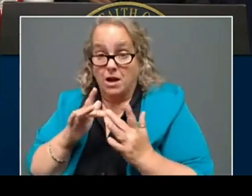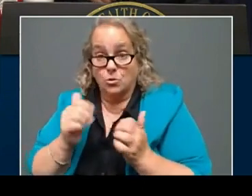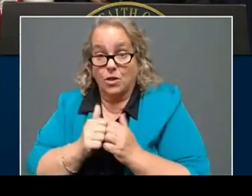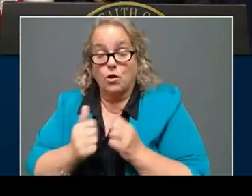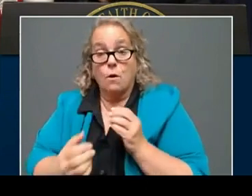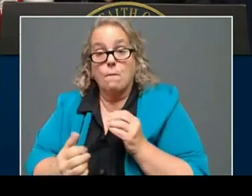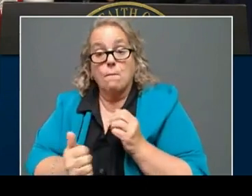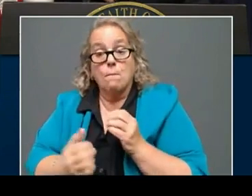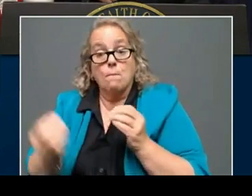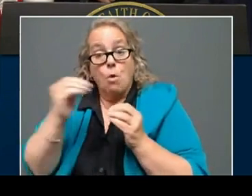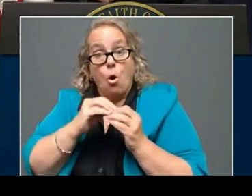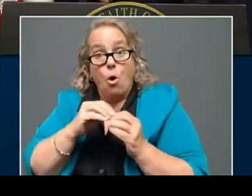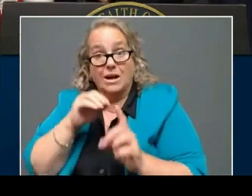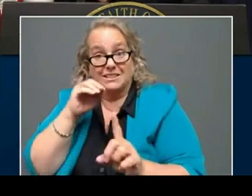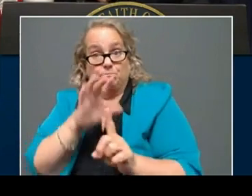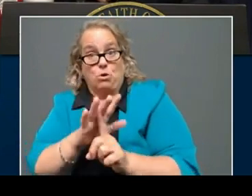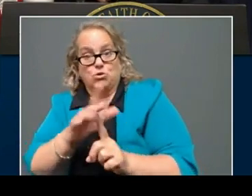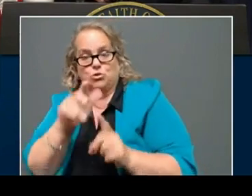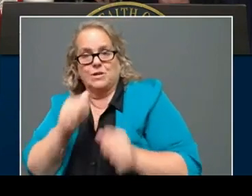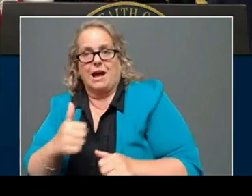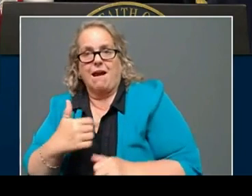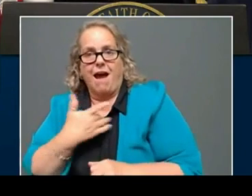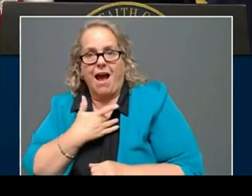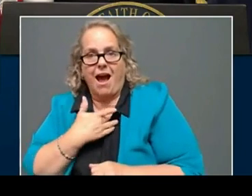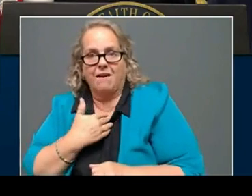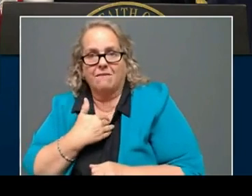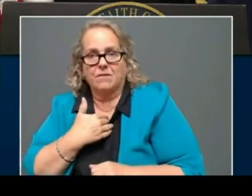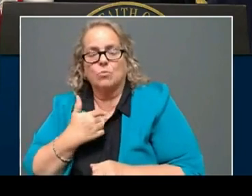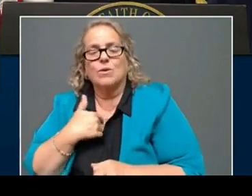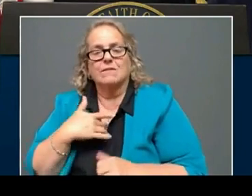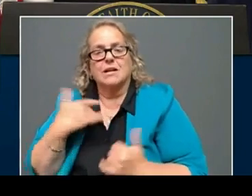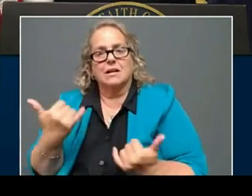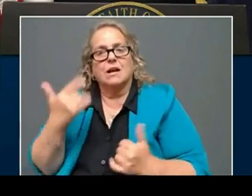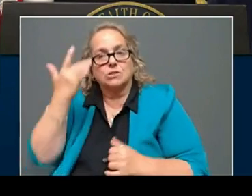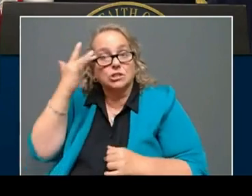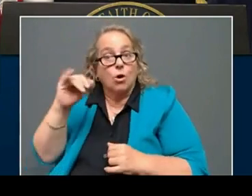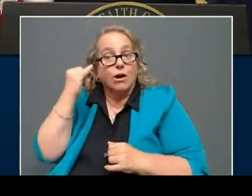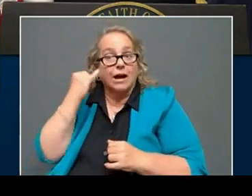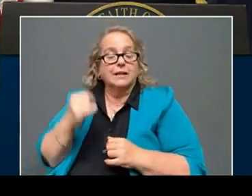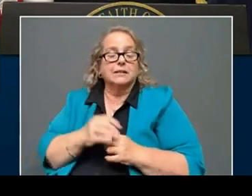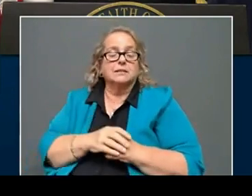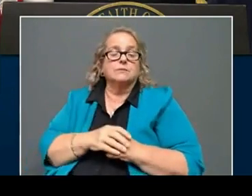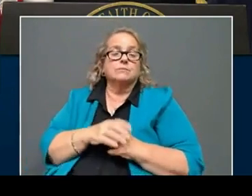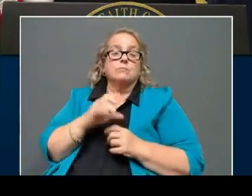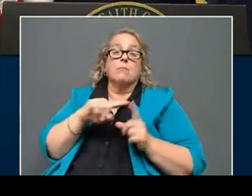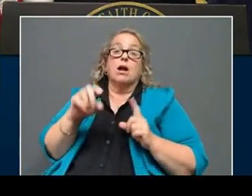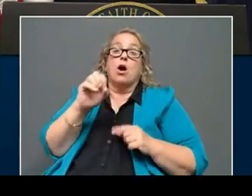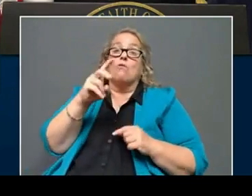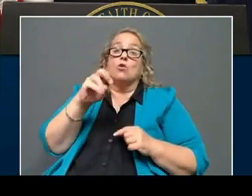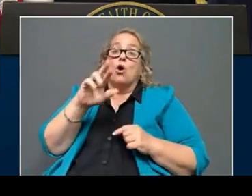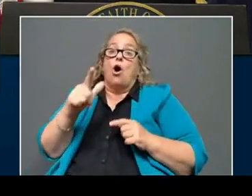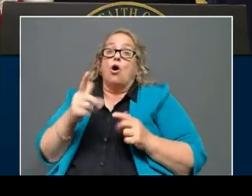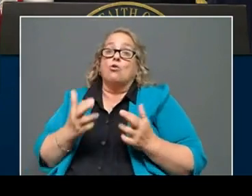believe that it is at this point a smart idea. But the overall recommendation and if people would follow it, the only one we need.